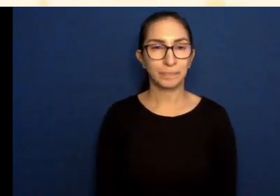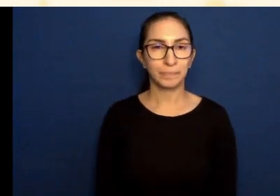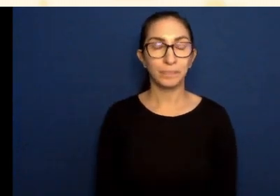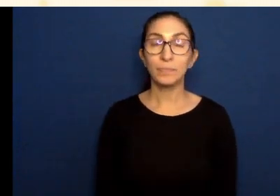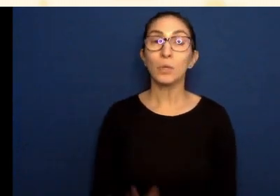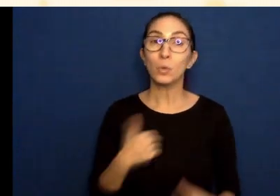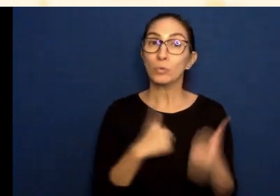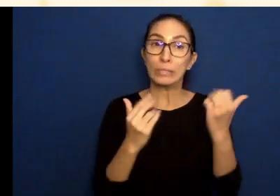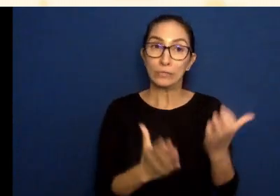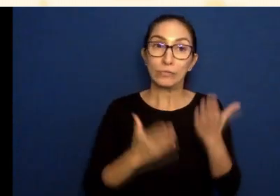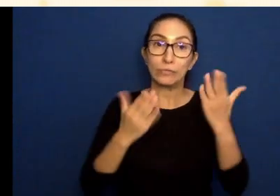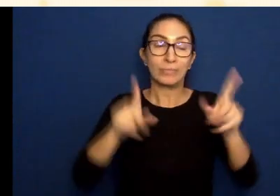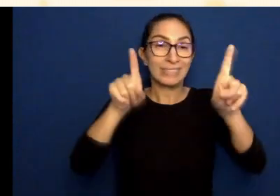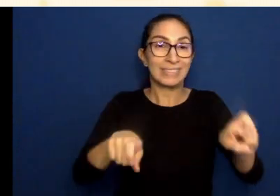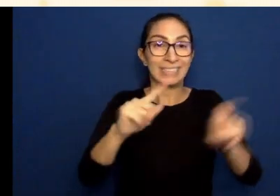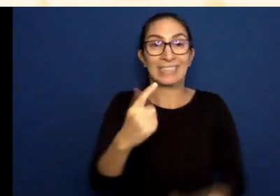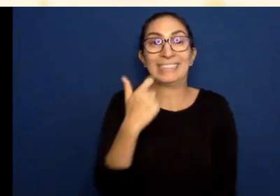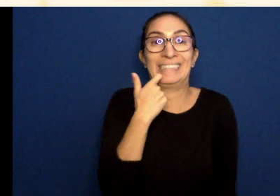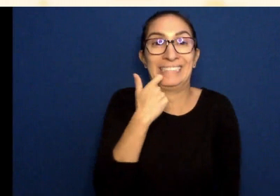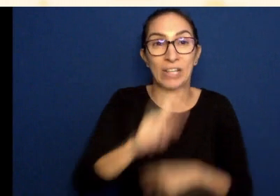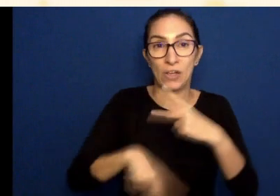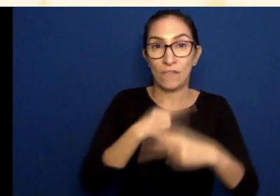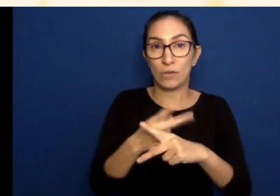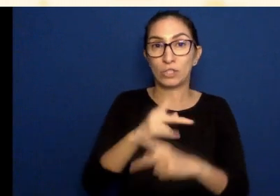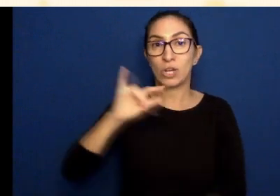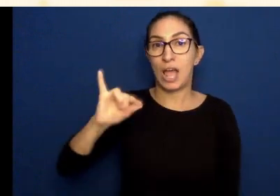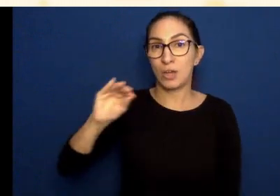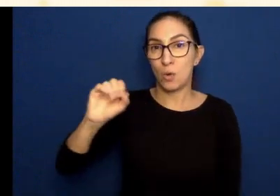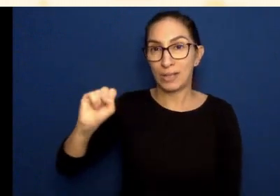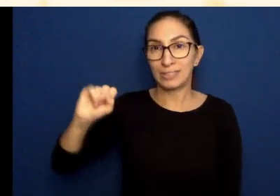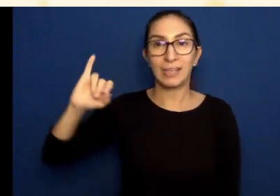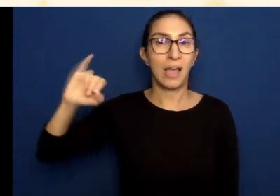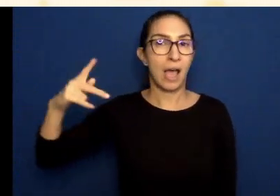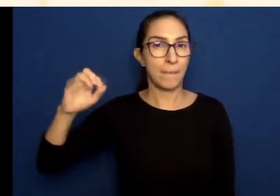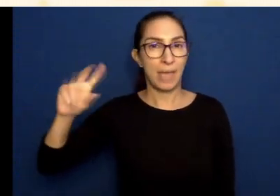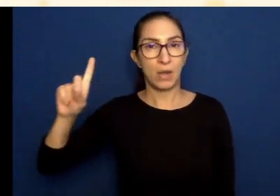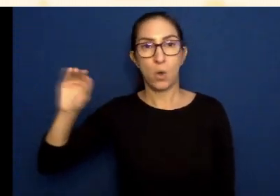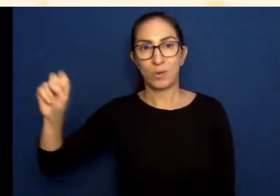and Chrome, and alternative devices such as the Kindle device, if you know people are going to use them.